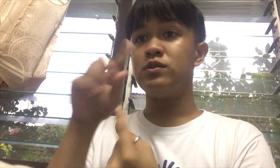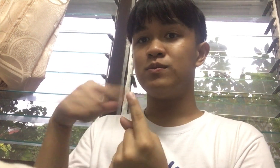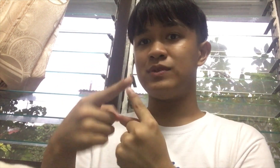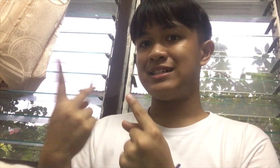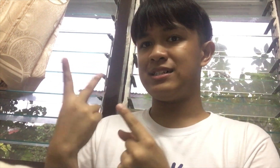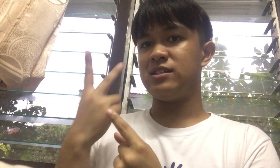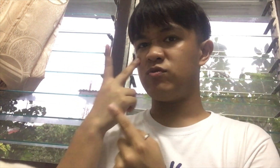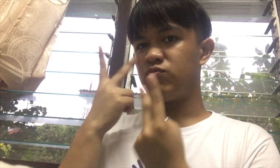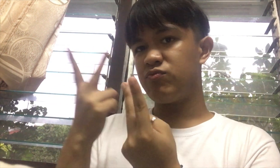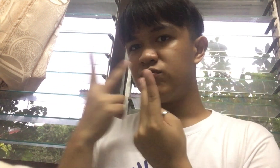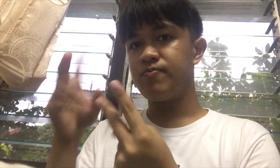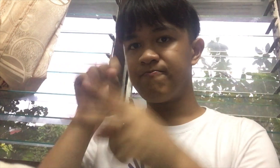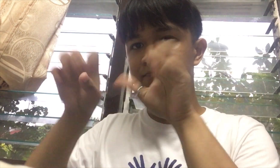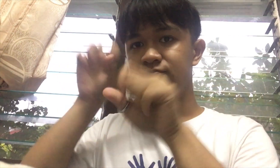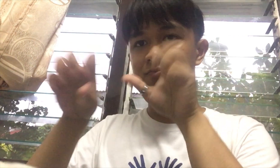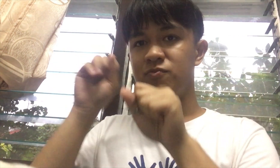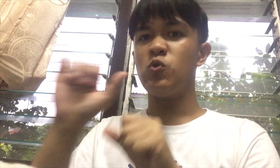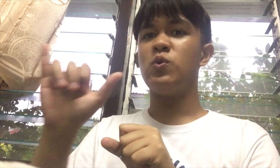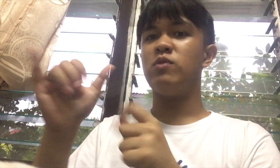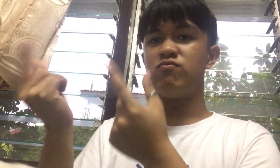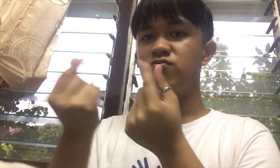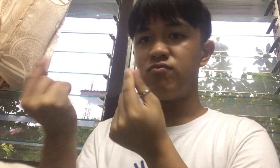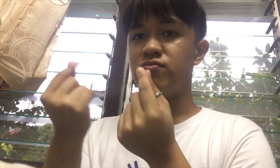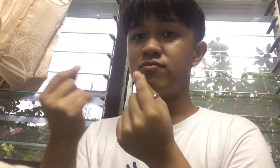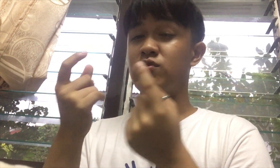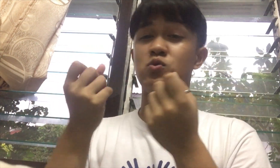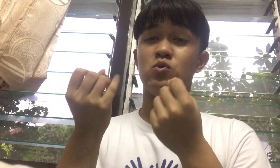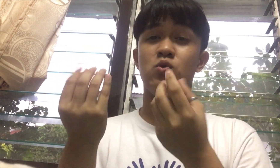so when it's time for researching, we also catched many things what they were doing while researching